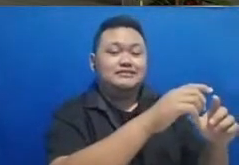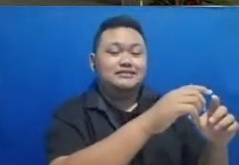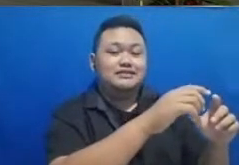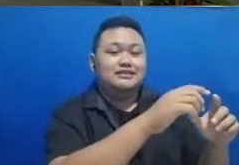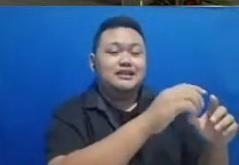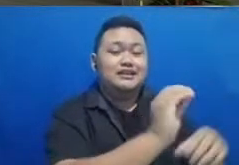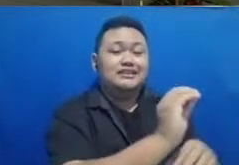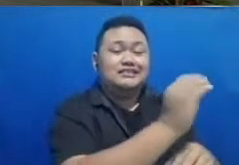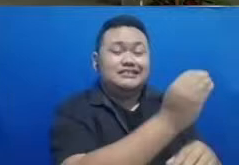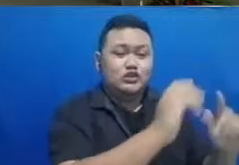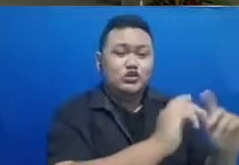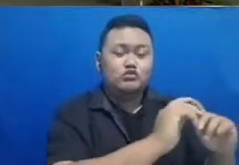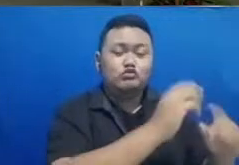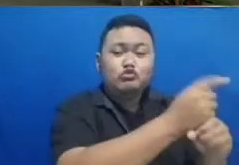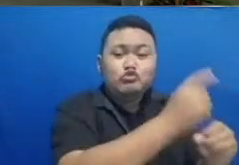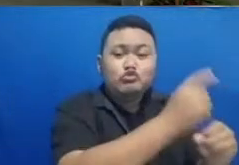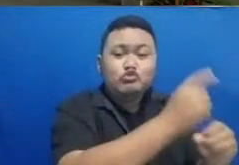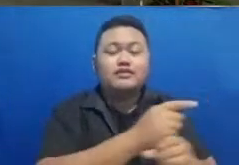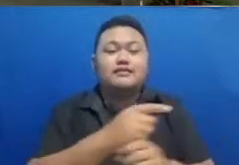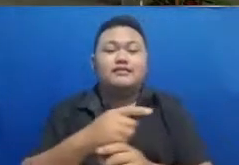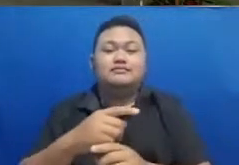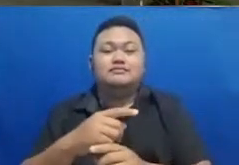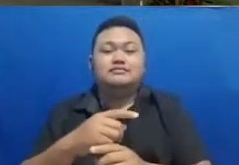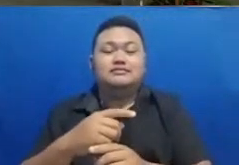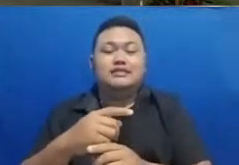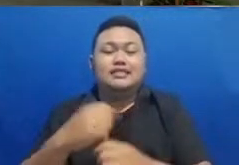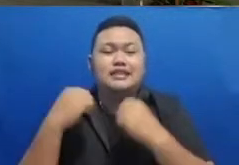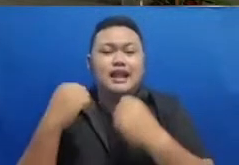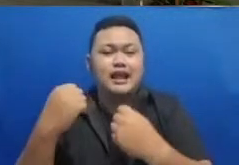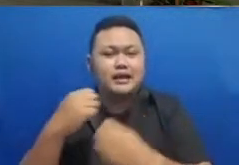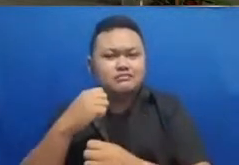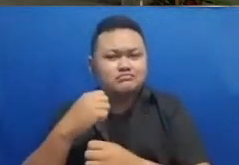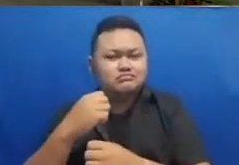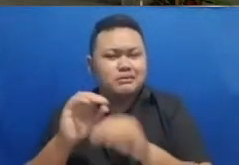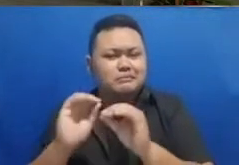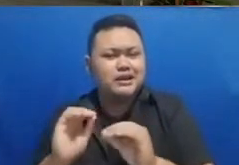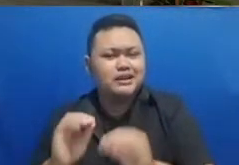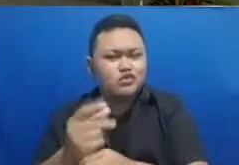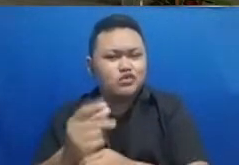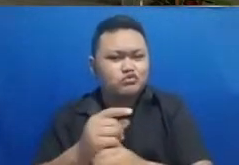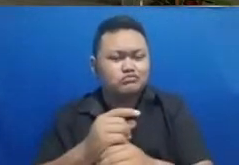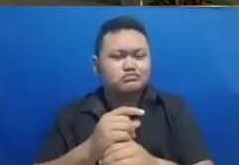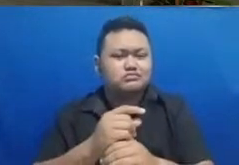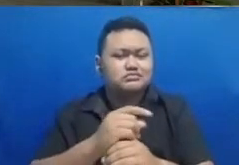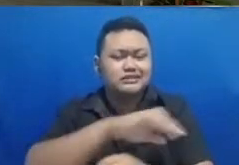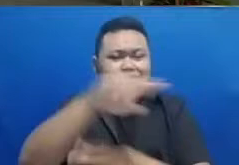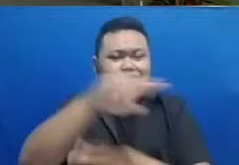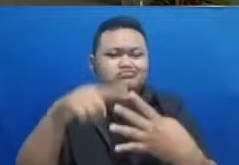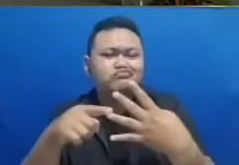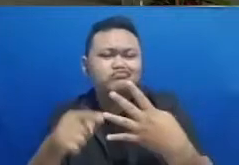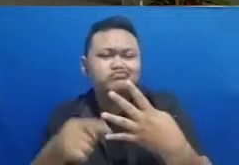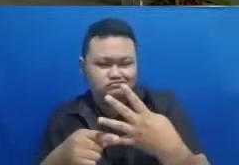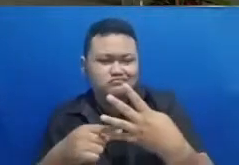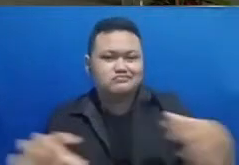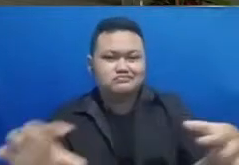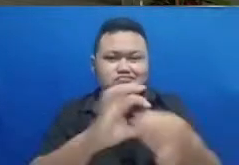Ministry of Education and Culture, Research and Technology with the vnp.com group and also the Indonesian speaker hilet Alright now,